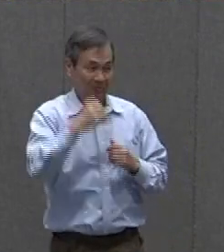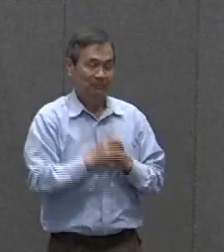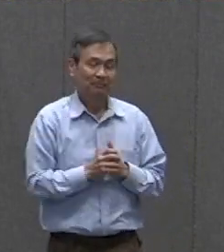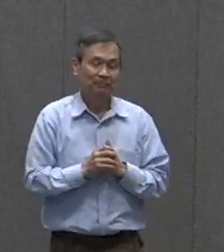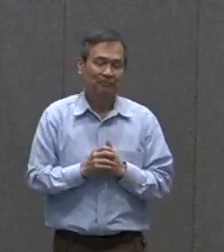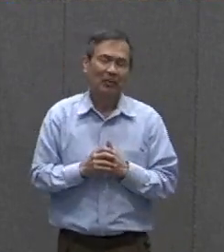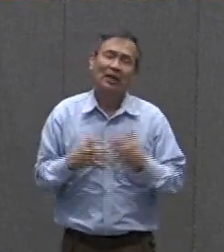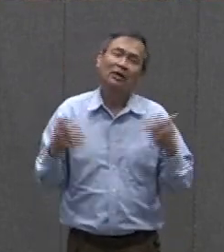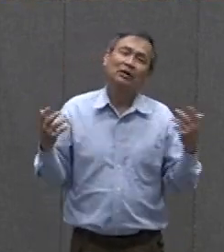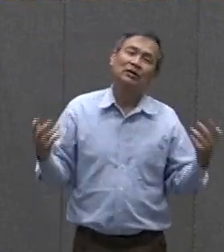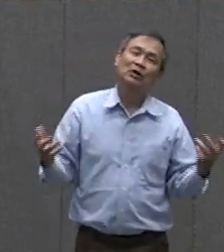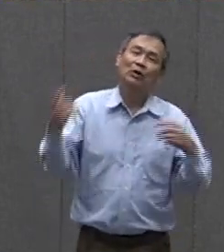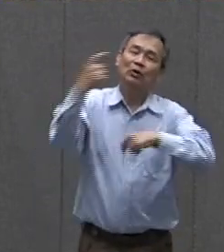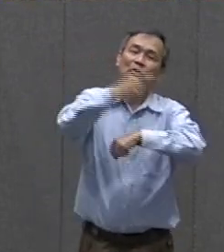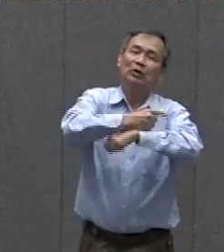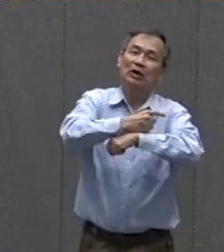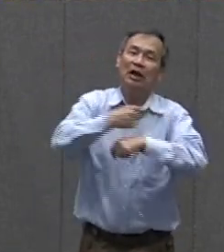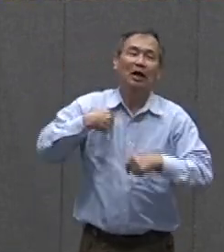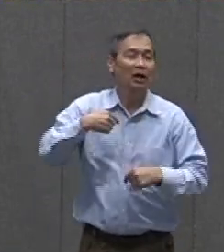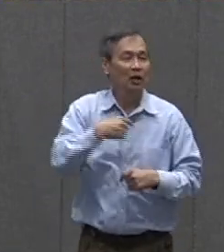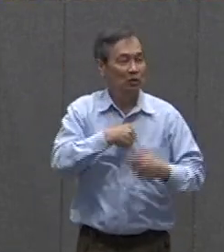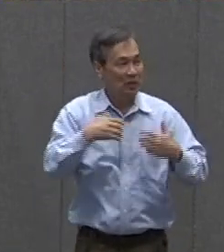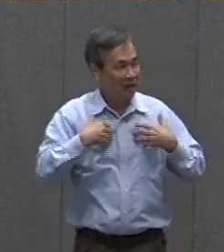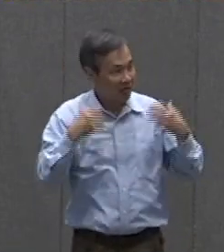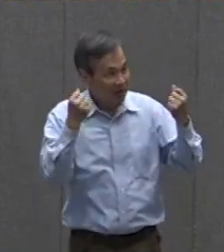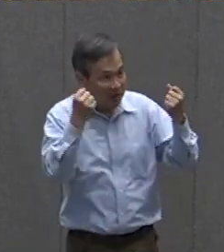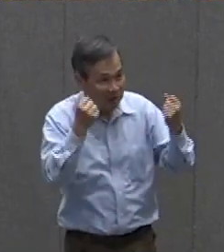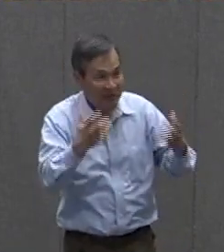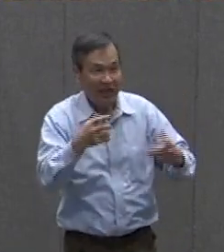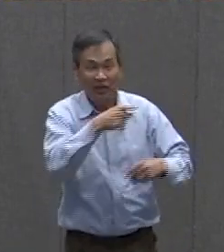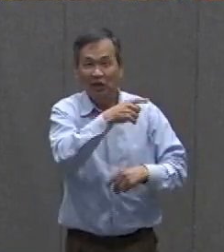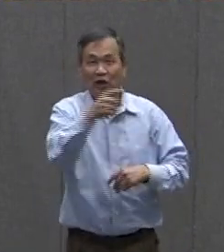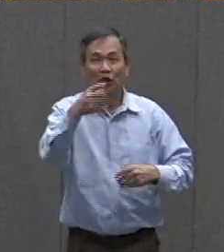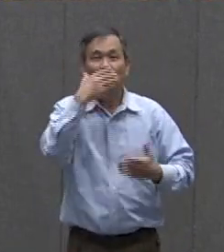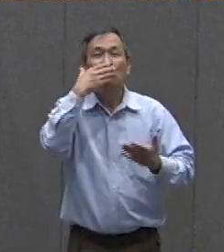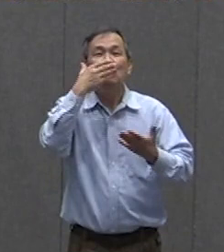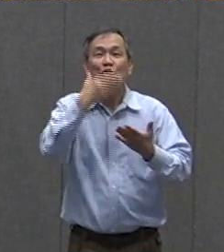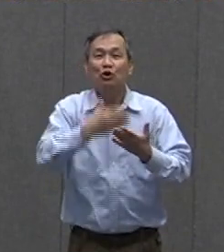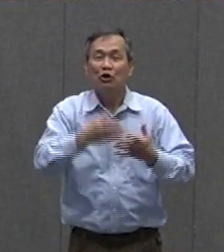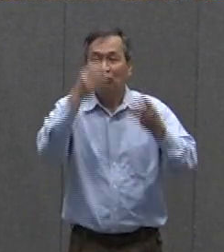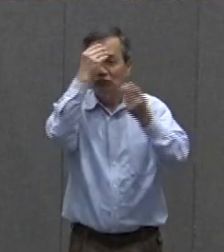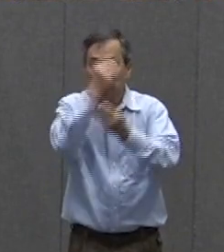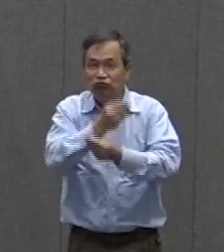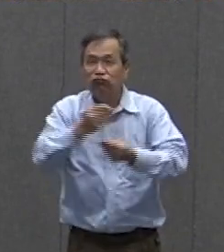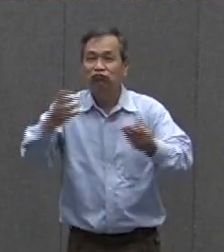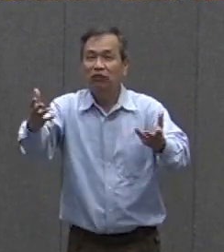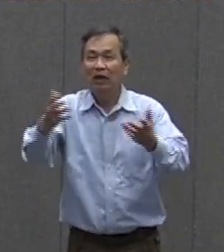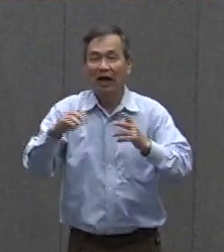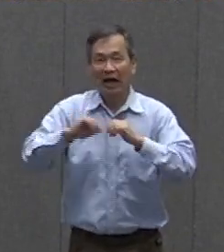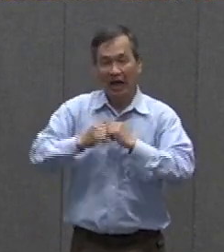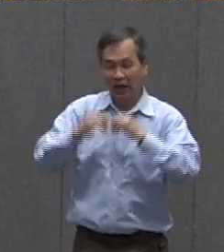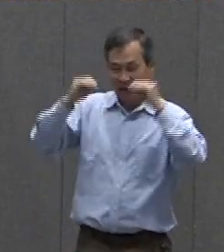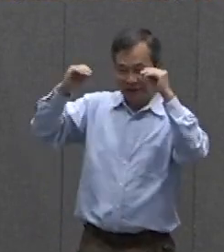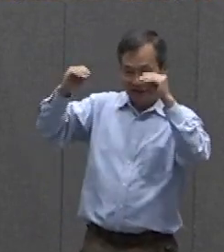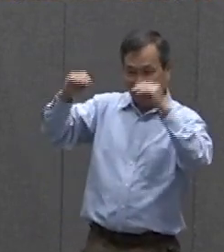So today we're gonna have a lot of really good information that is given to kids and lots of fun actives